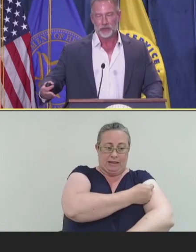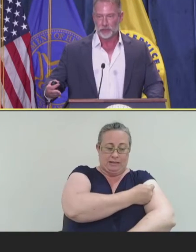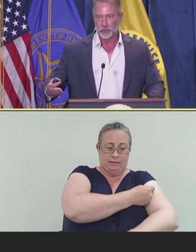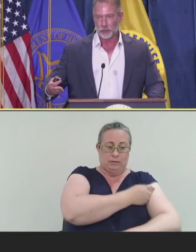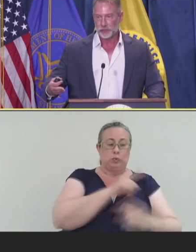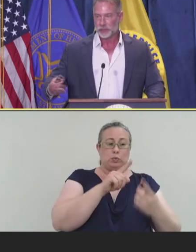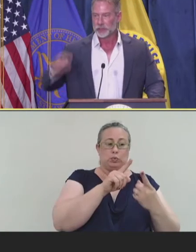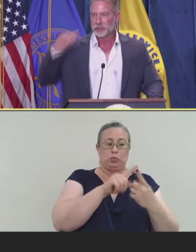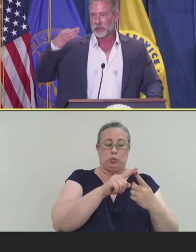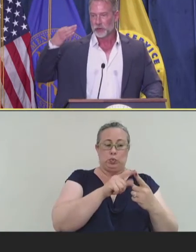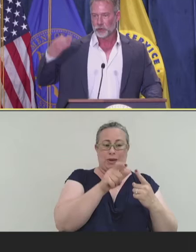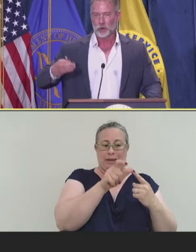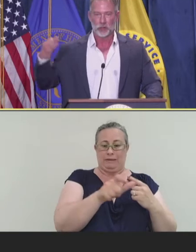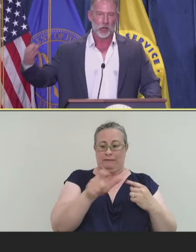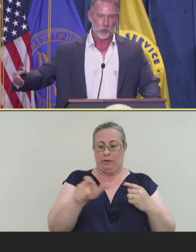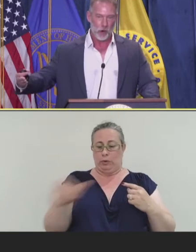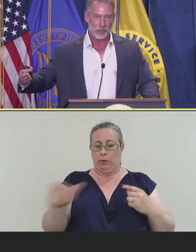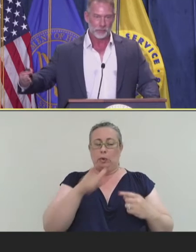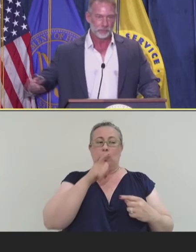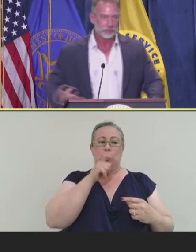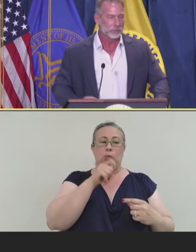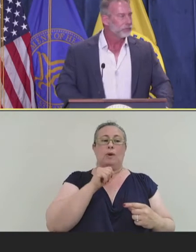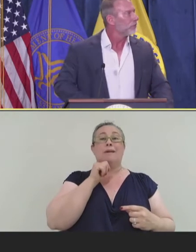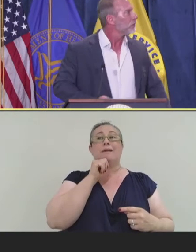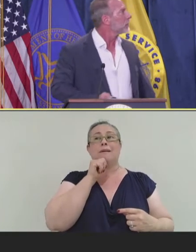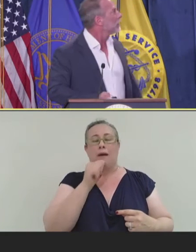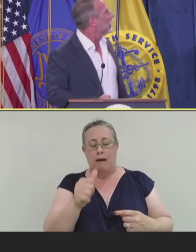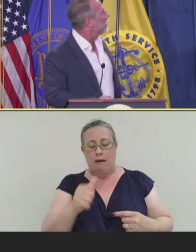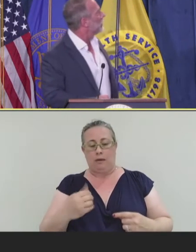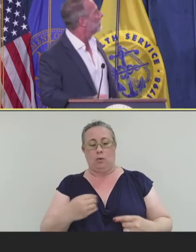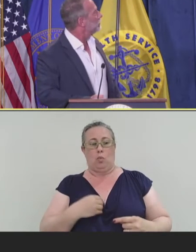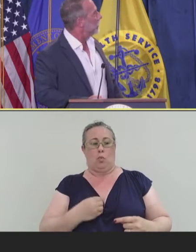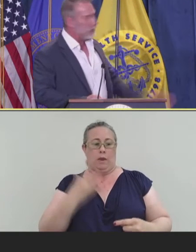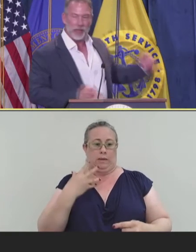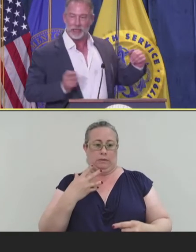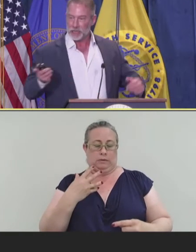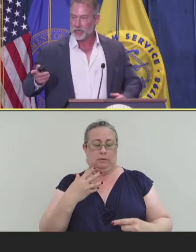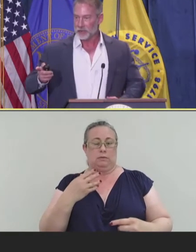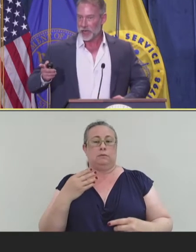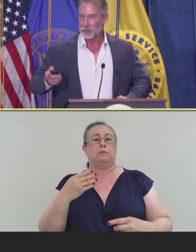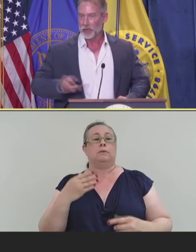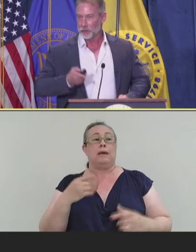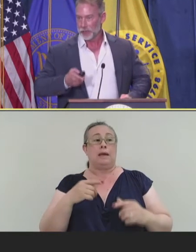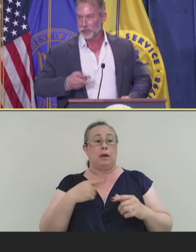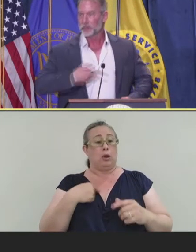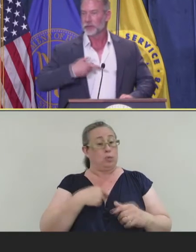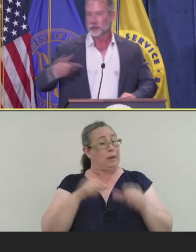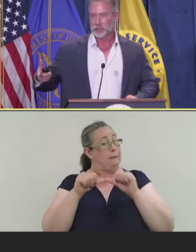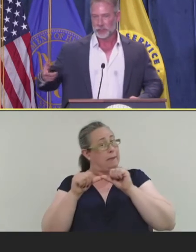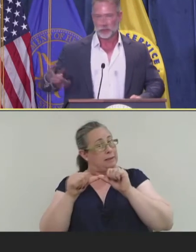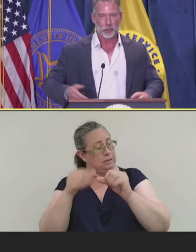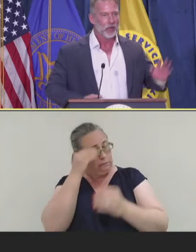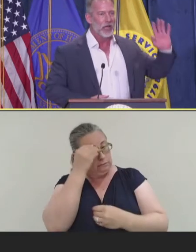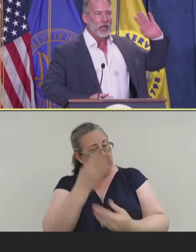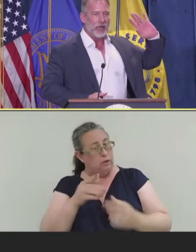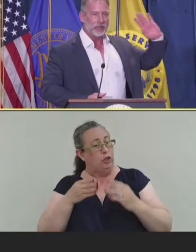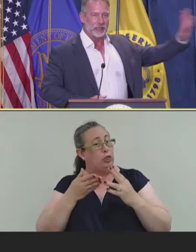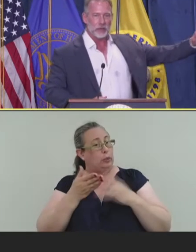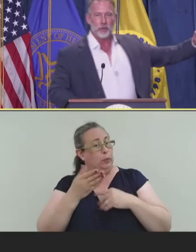individuals who were non-white, and maintained that, by the way, through the summer. At some